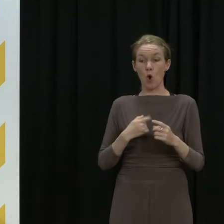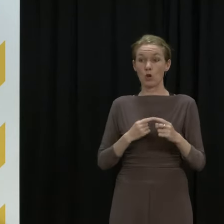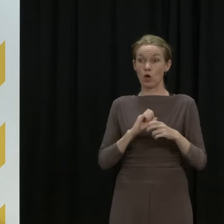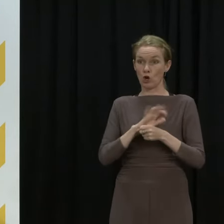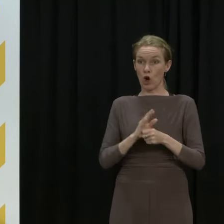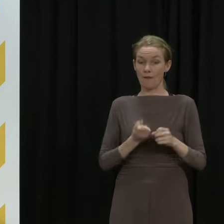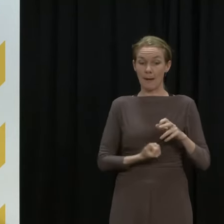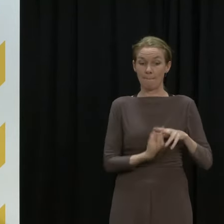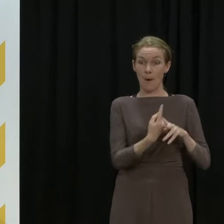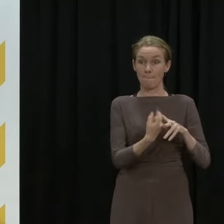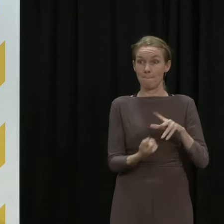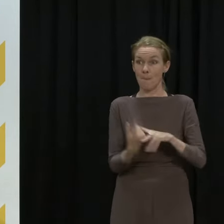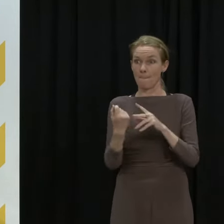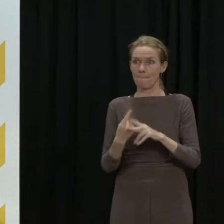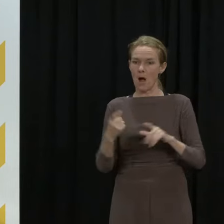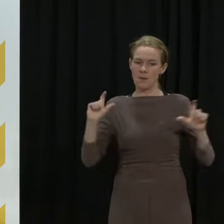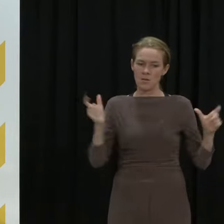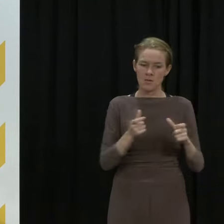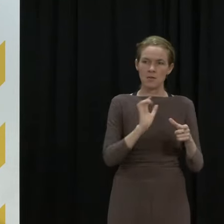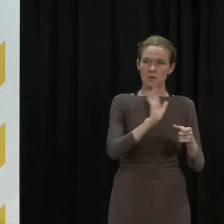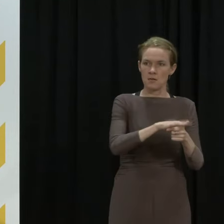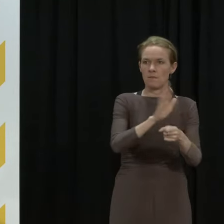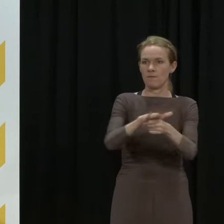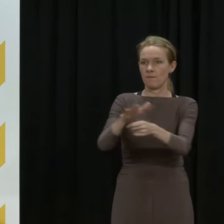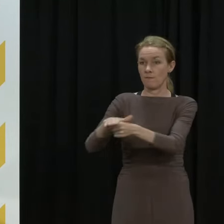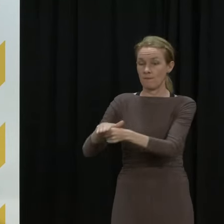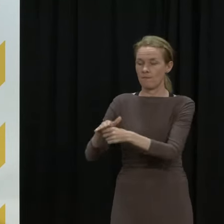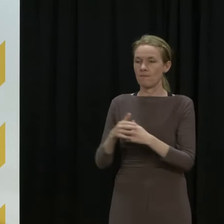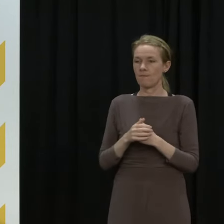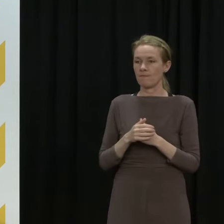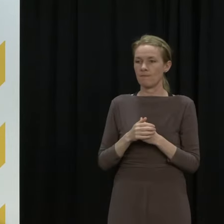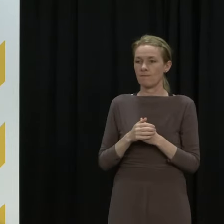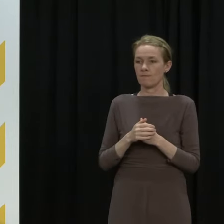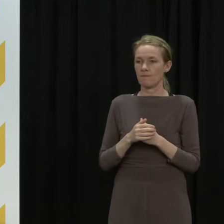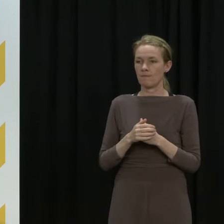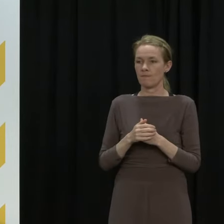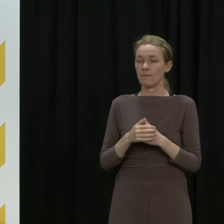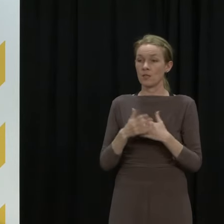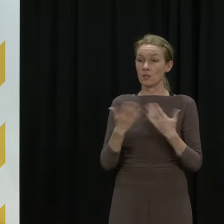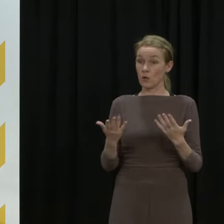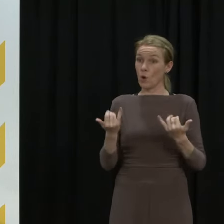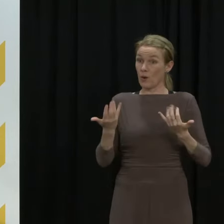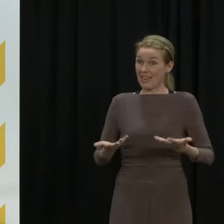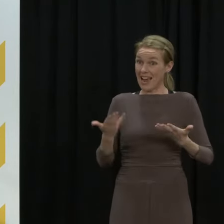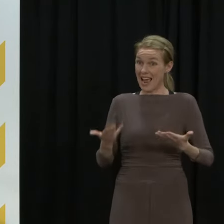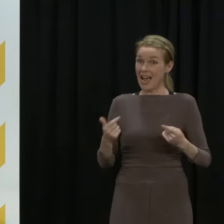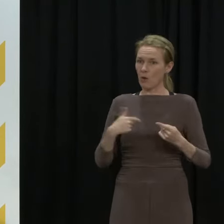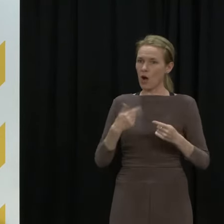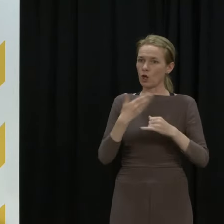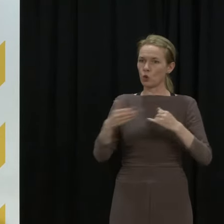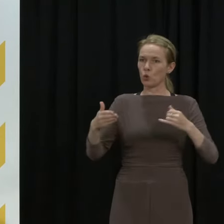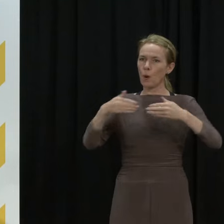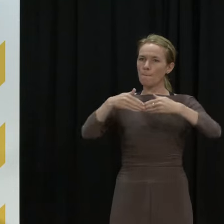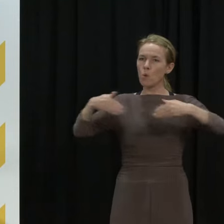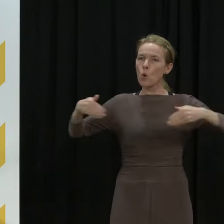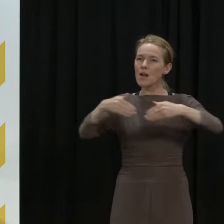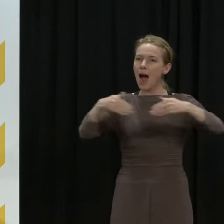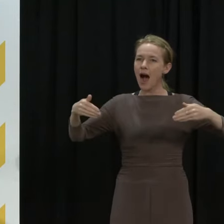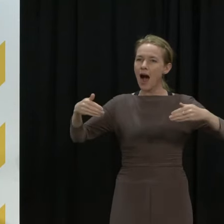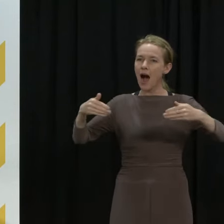strategy of having zero tolerance for COVID-19 cases. Greater movement at the border at this point would almost certainly increase the risk of